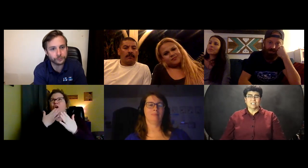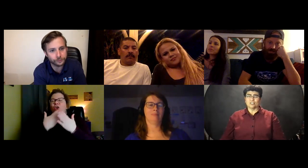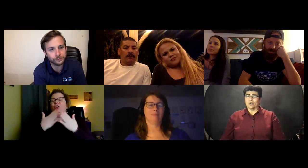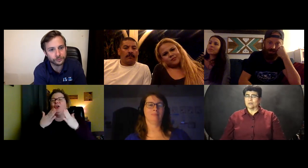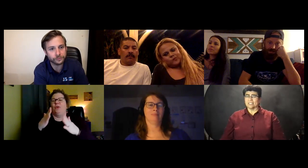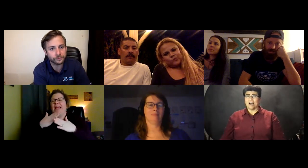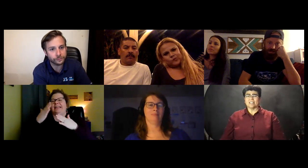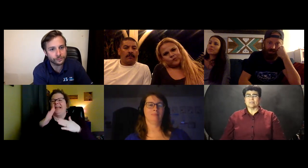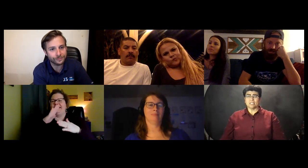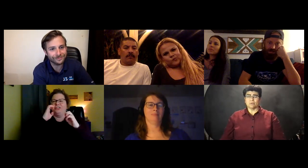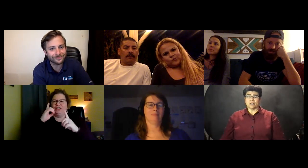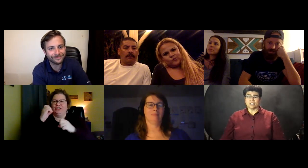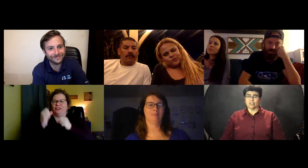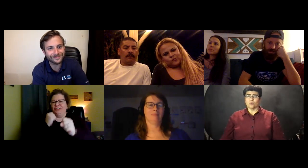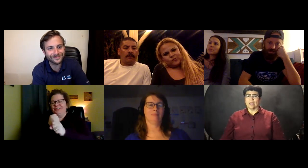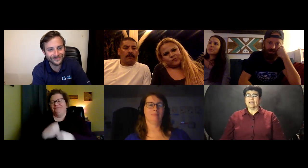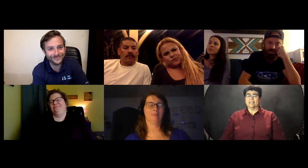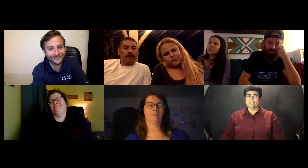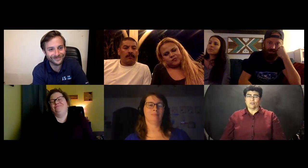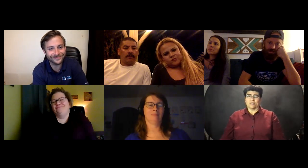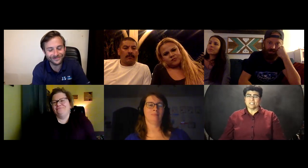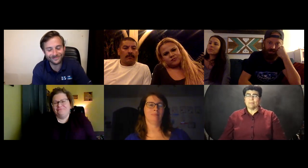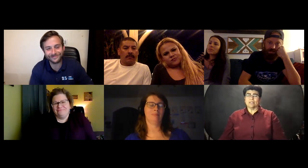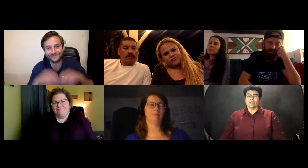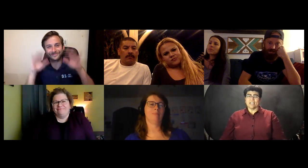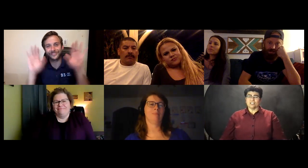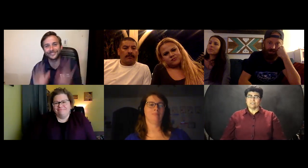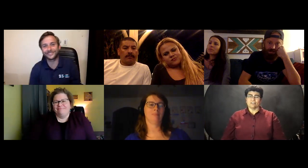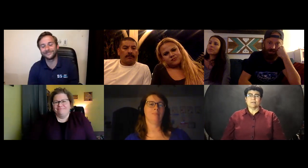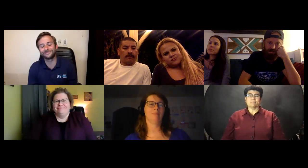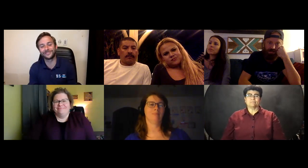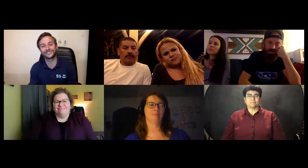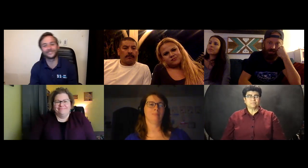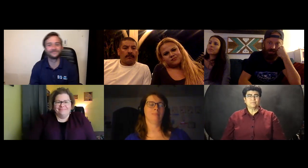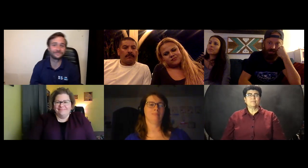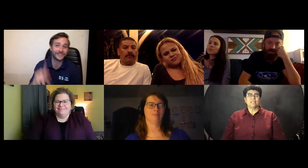so it was an awesome experience a good